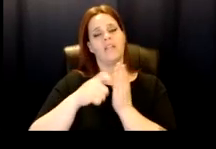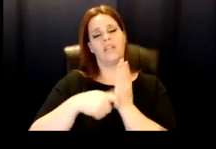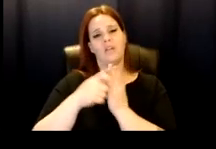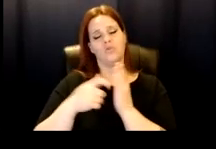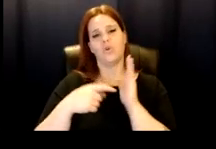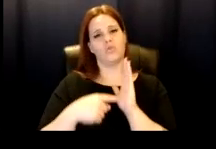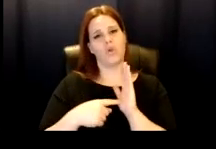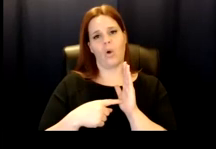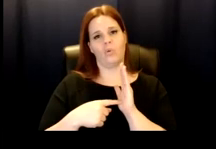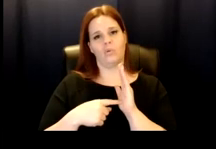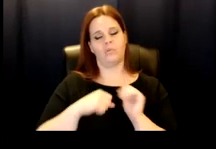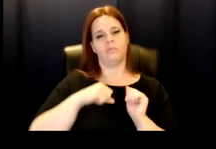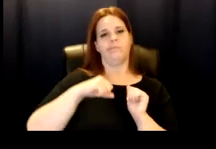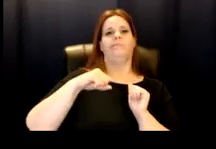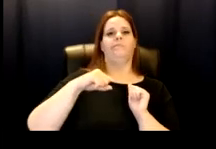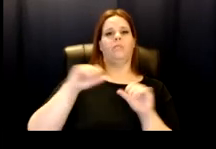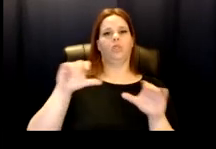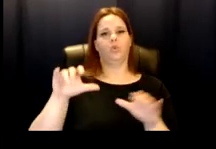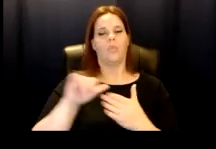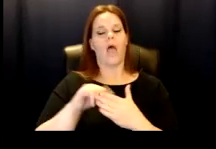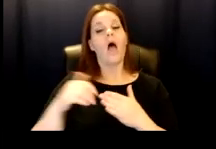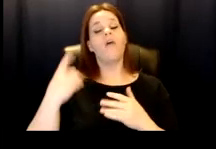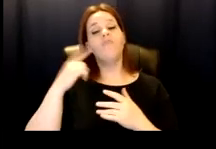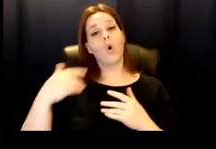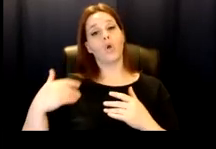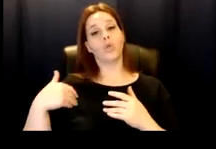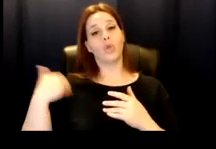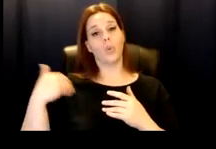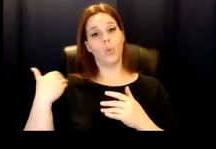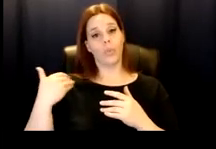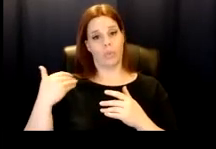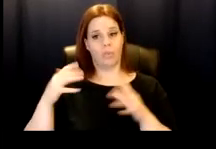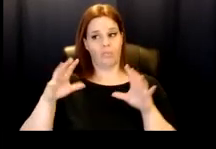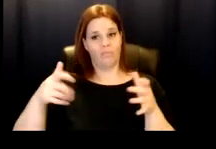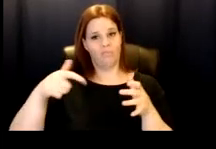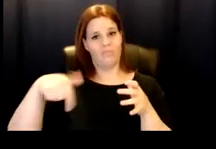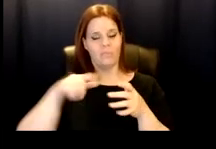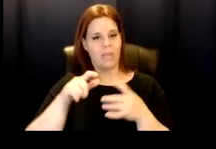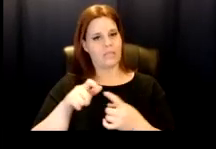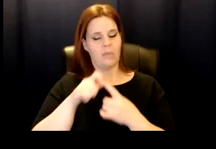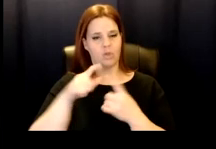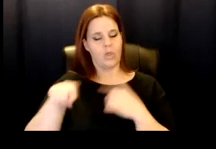do so. For youth, particularly those with non apparent disabilities and those particularly